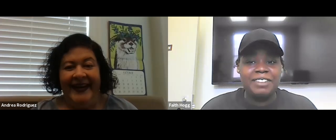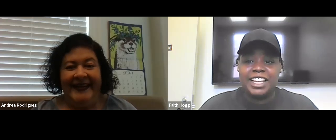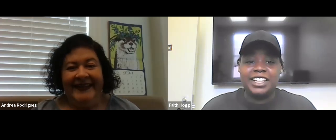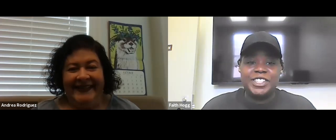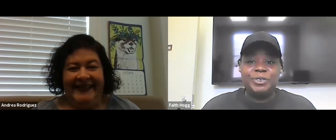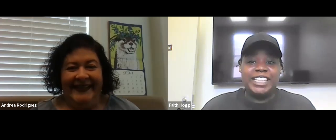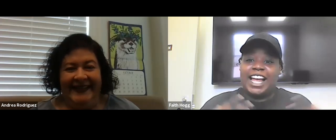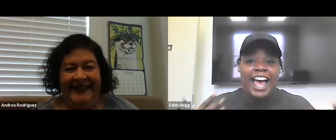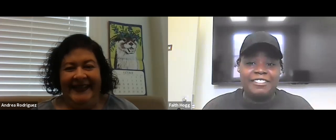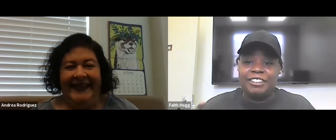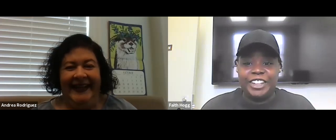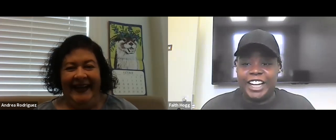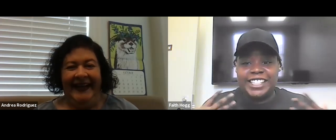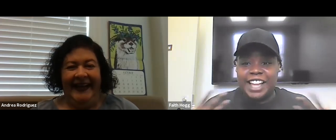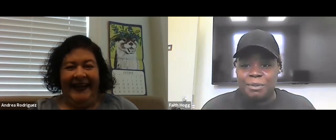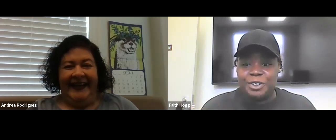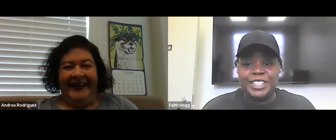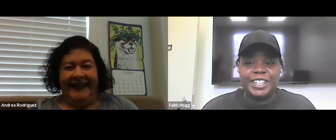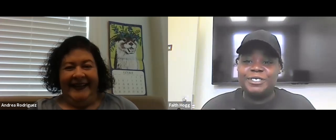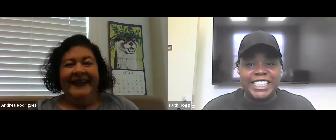Me too, because I've never learned how to sign before so I'm really